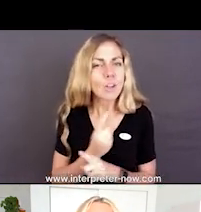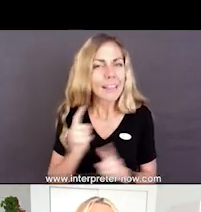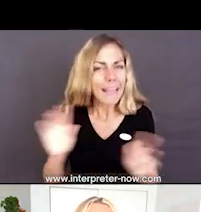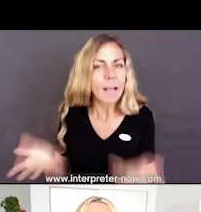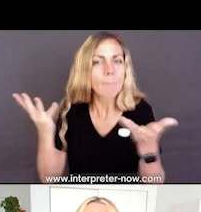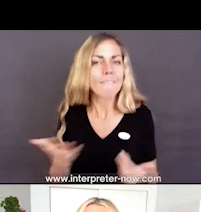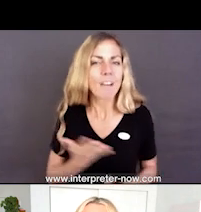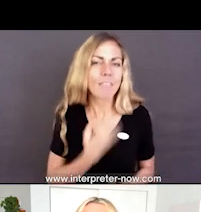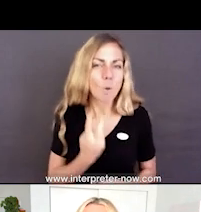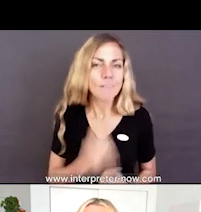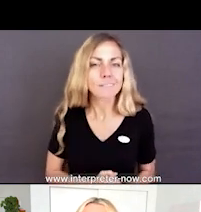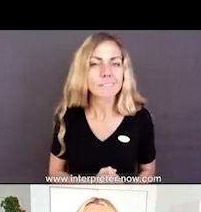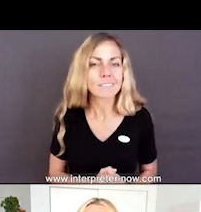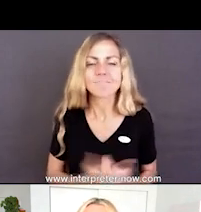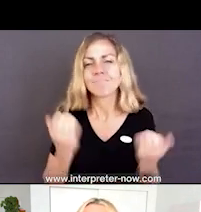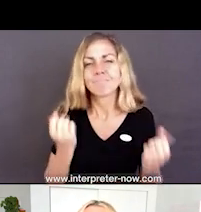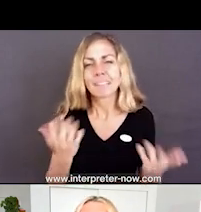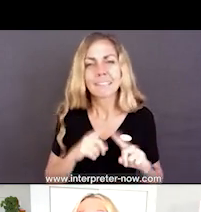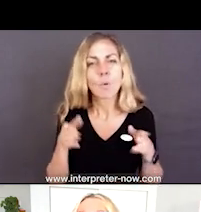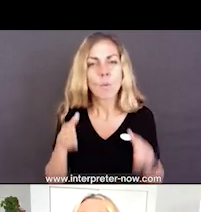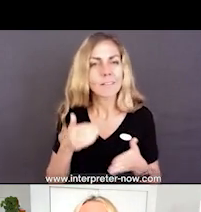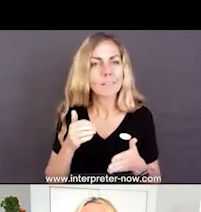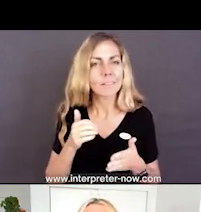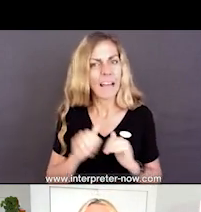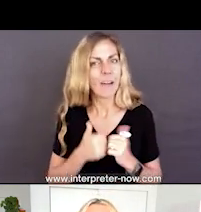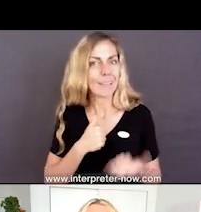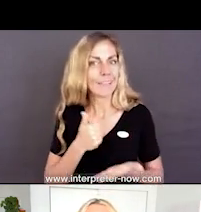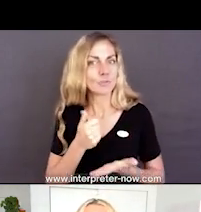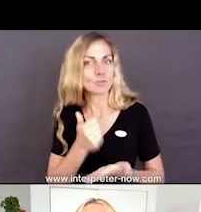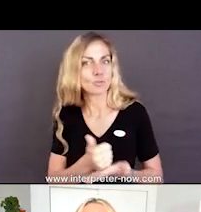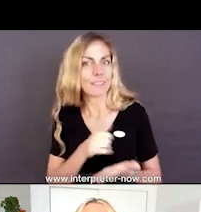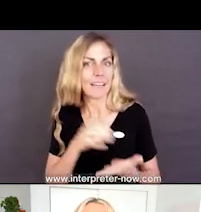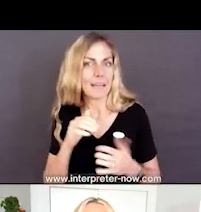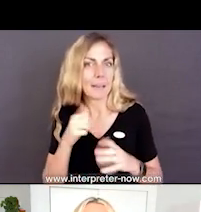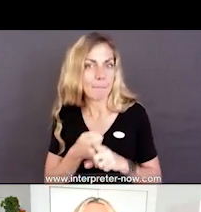If they're invisibilized, regularly amplify their voice, find ways to amplify their voice.